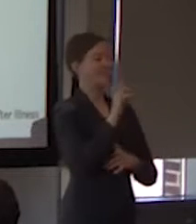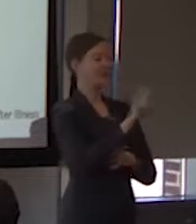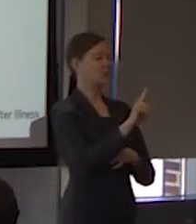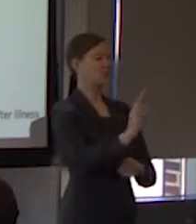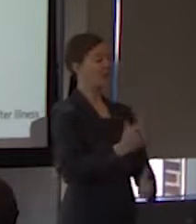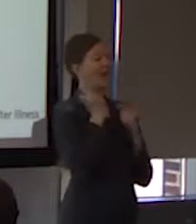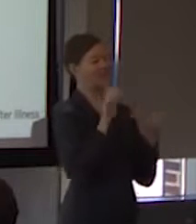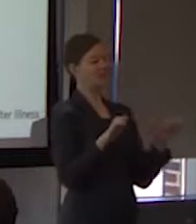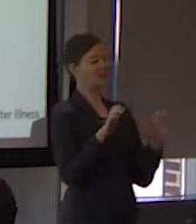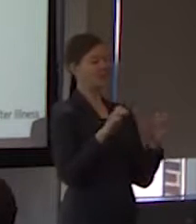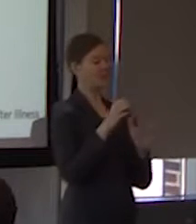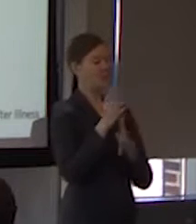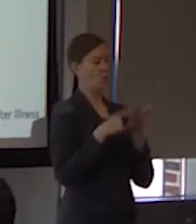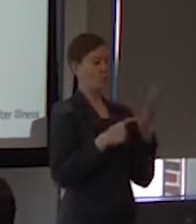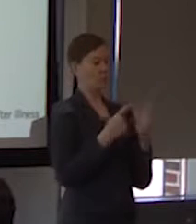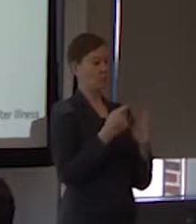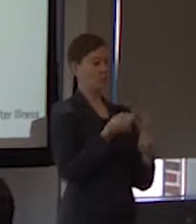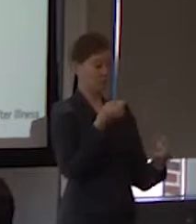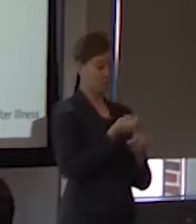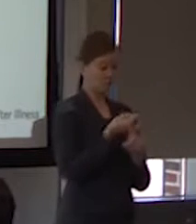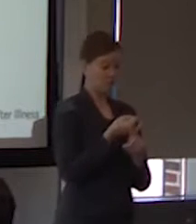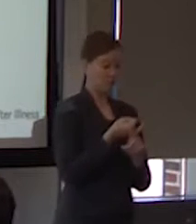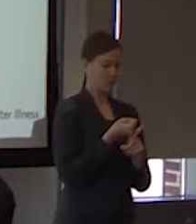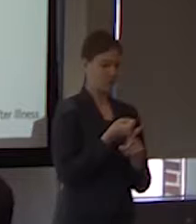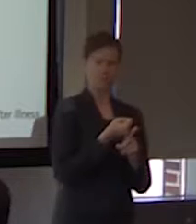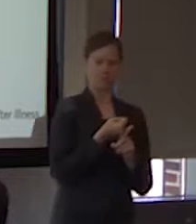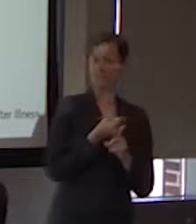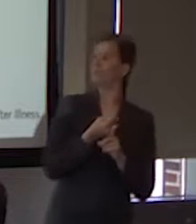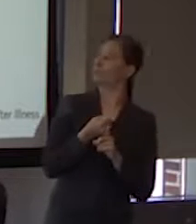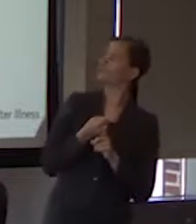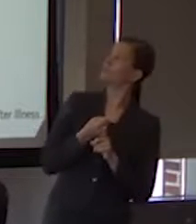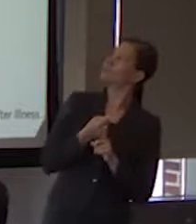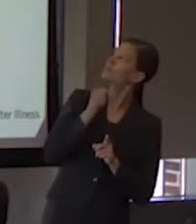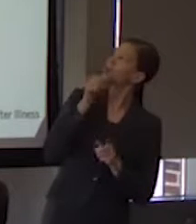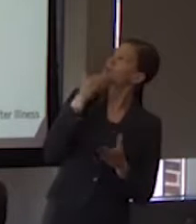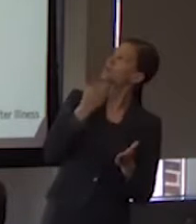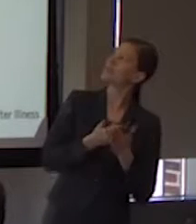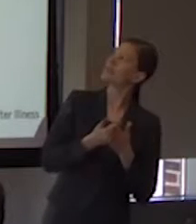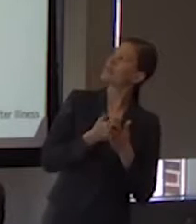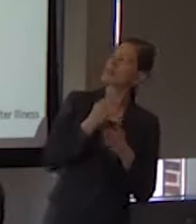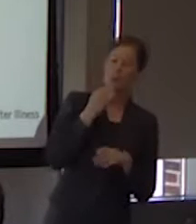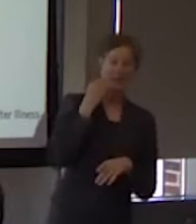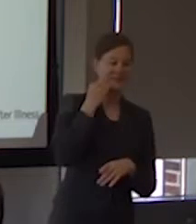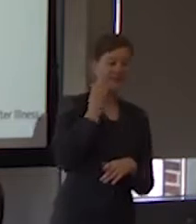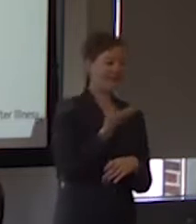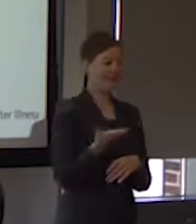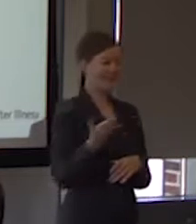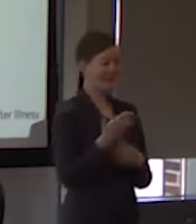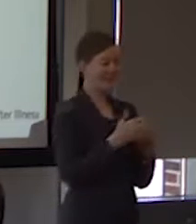Well, what's striking about it? That I'm not very good at domestic things anymore? That the easy ones are the hardest for me?